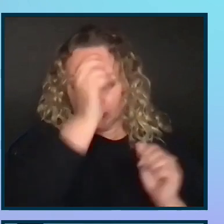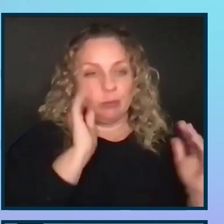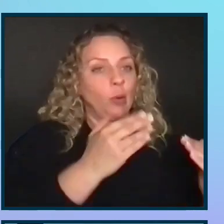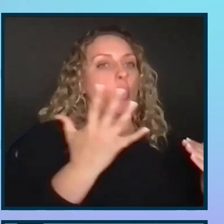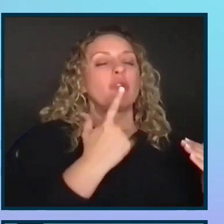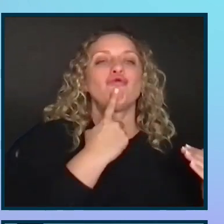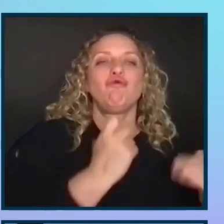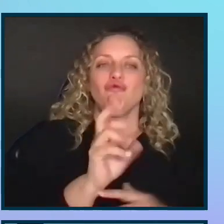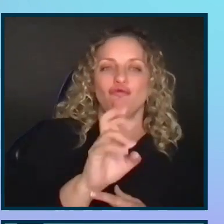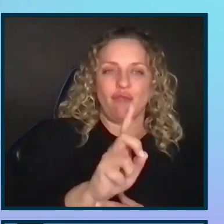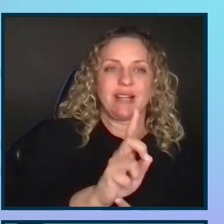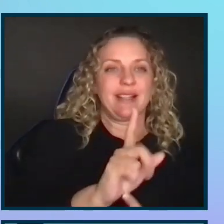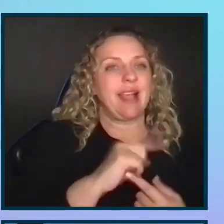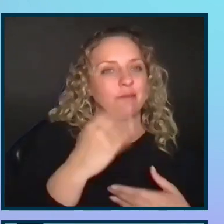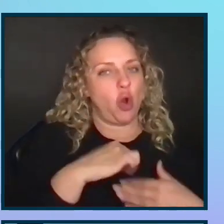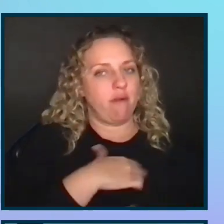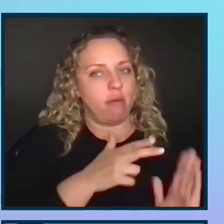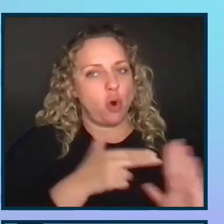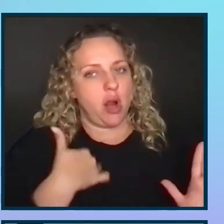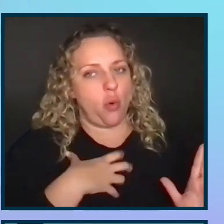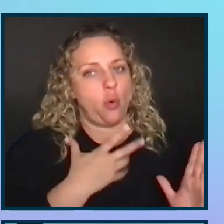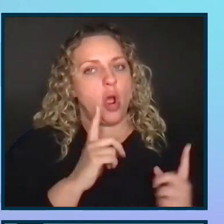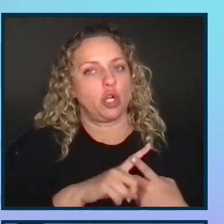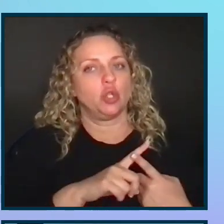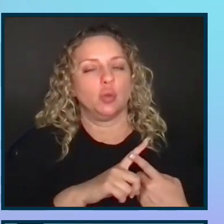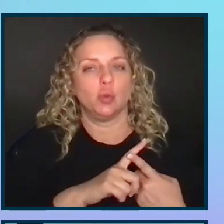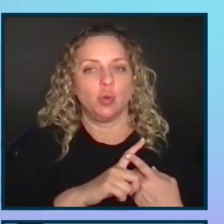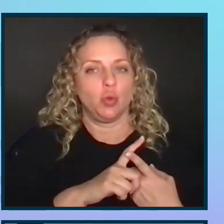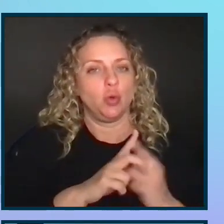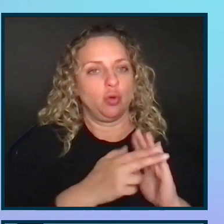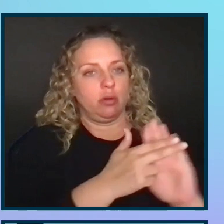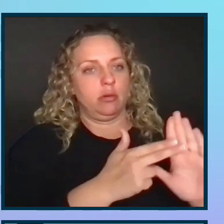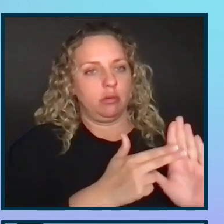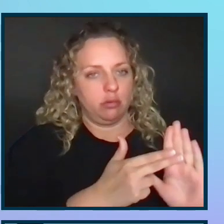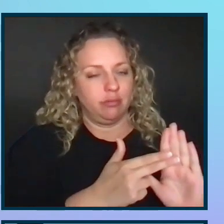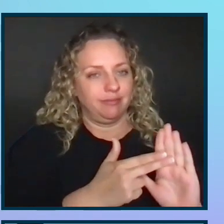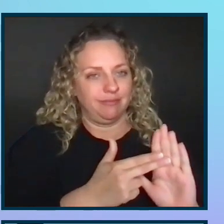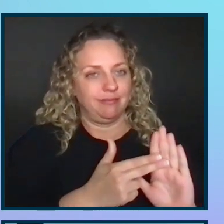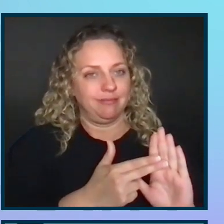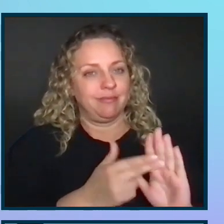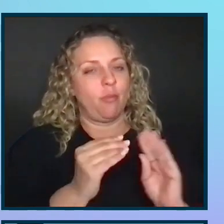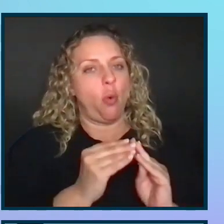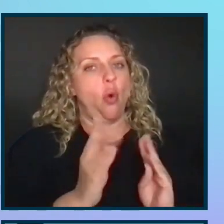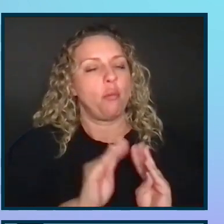Red is part of our brand. We wanted to evolve the brand to a new, more vivid color and incorporate it more.